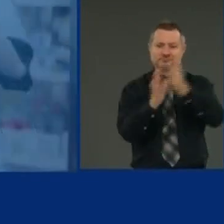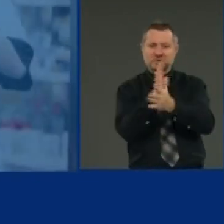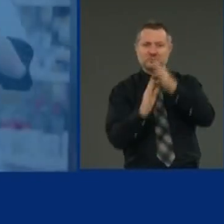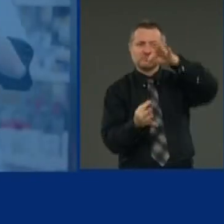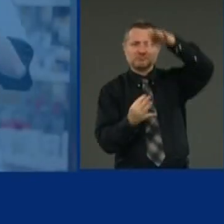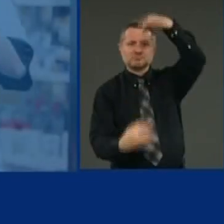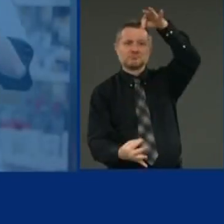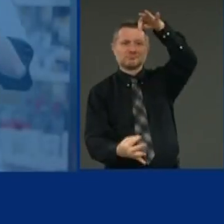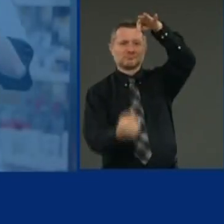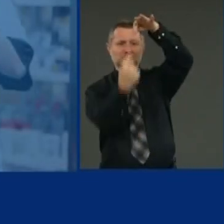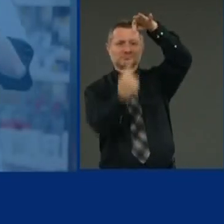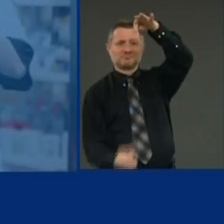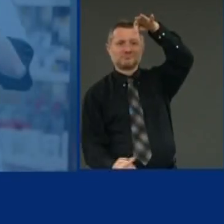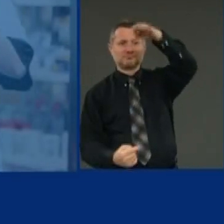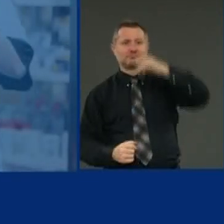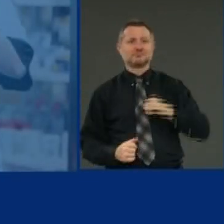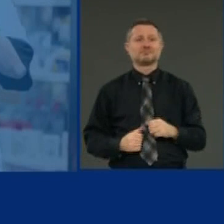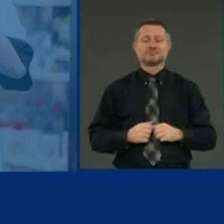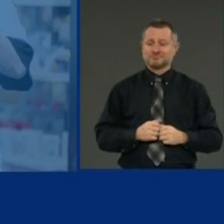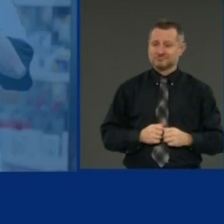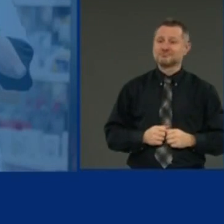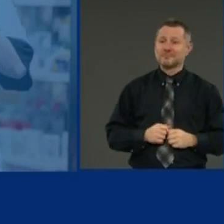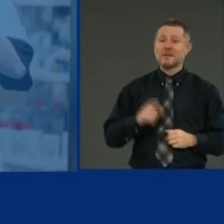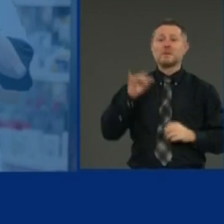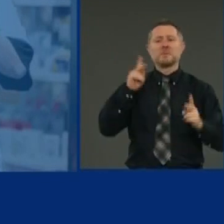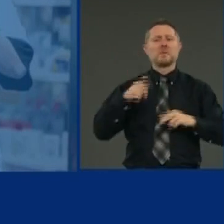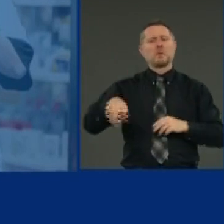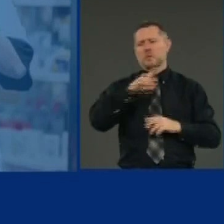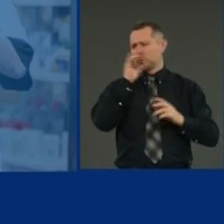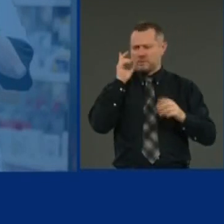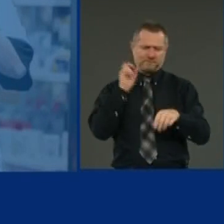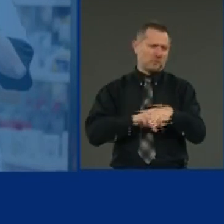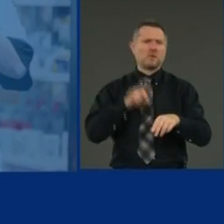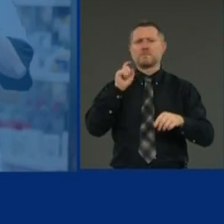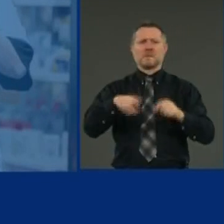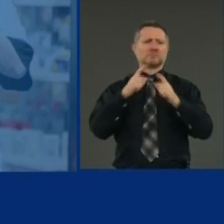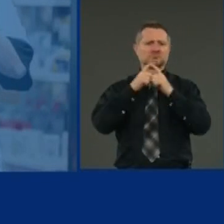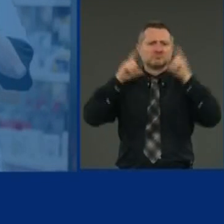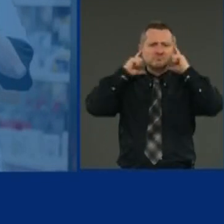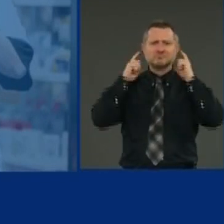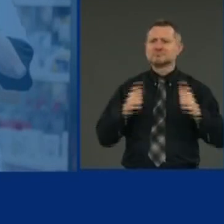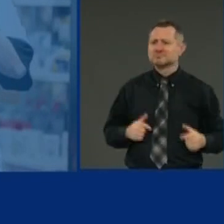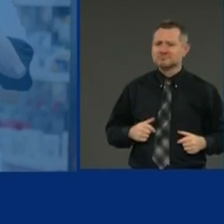AND IF THEY GOT A TEST THEY WILL HAVE A CERTIFICATION.